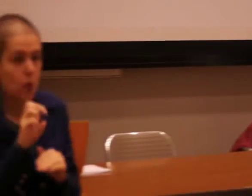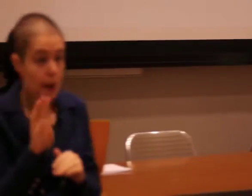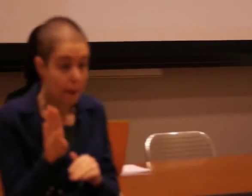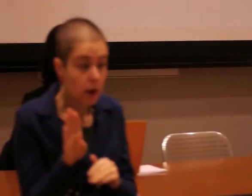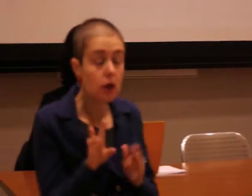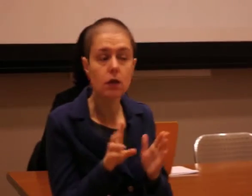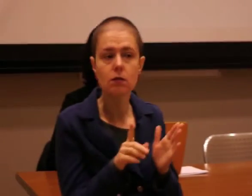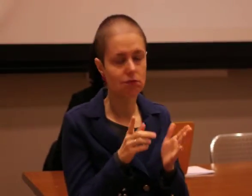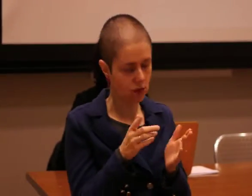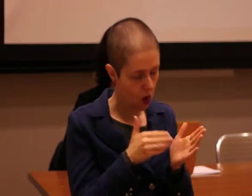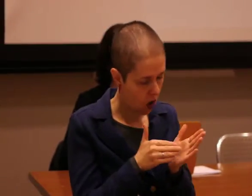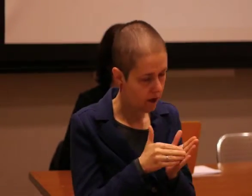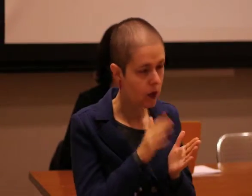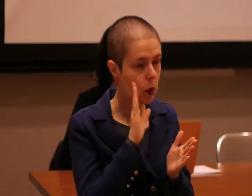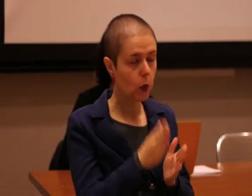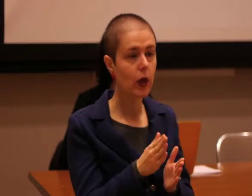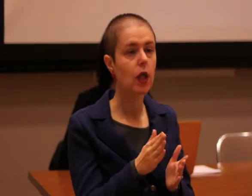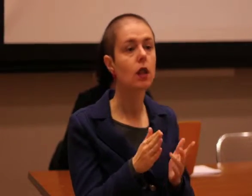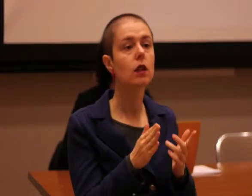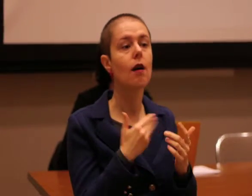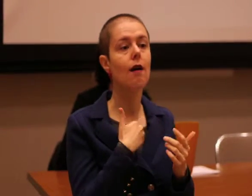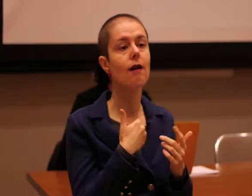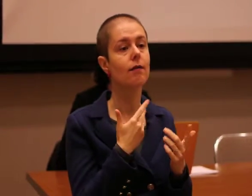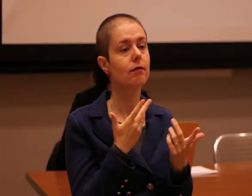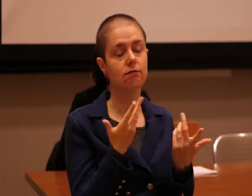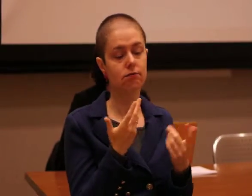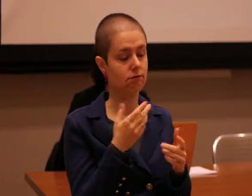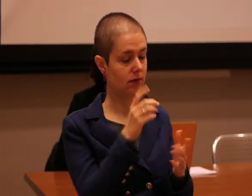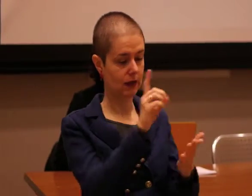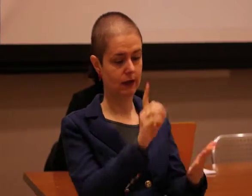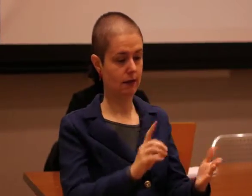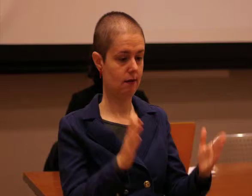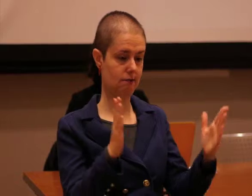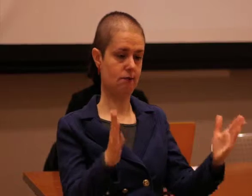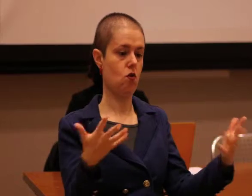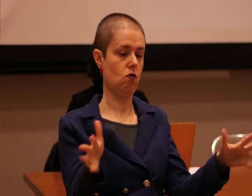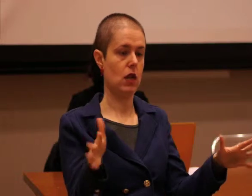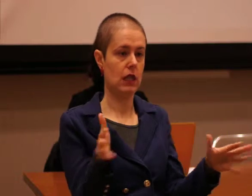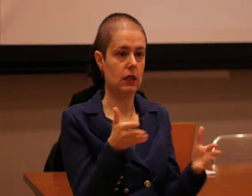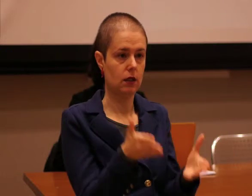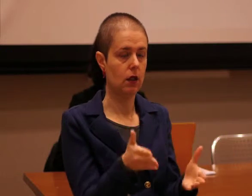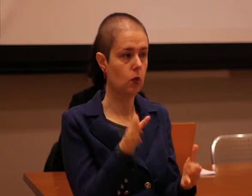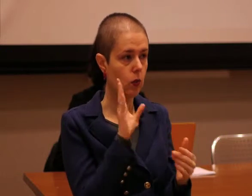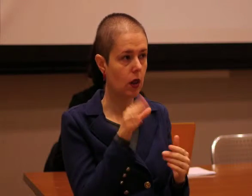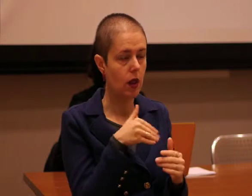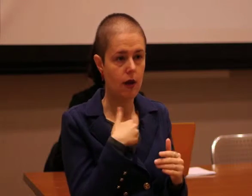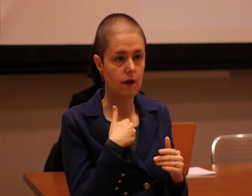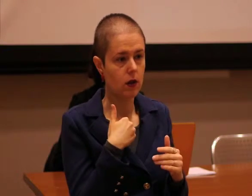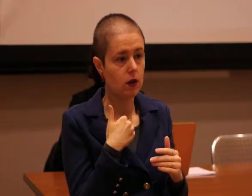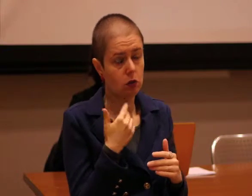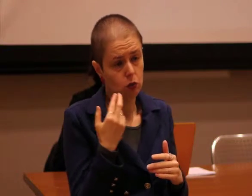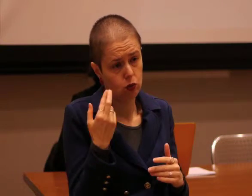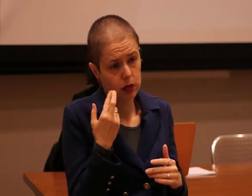times you will end up making design that is going to be reasonable and useful to